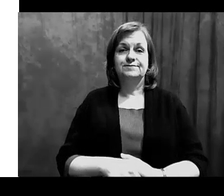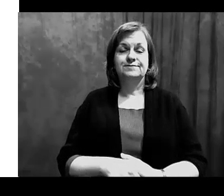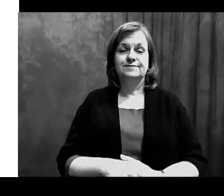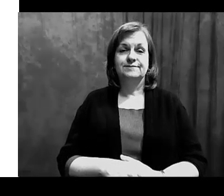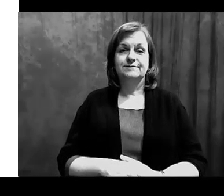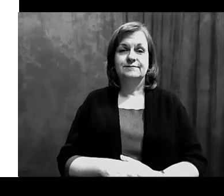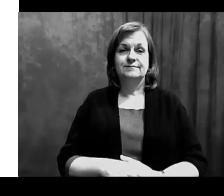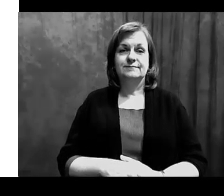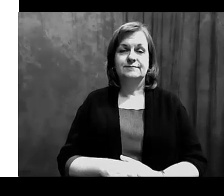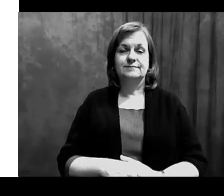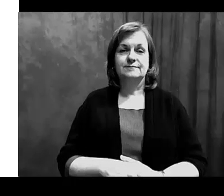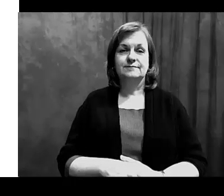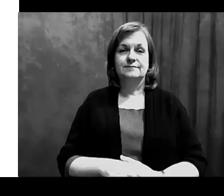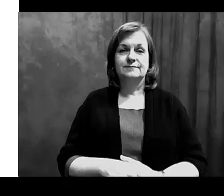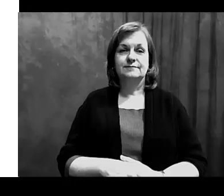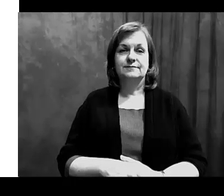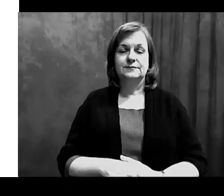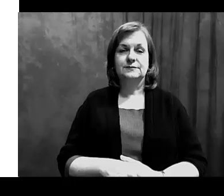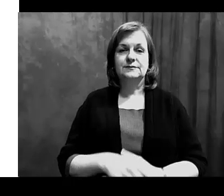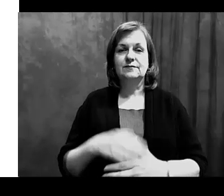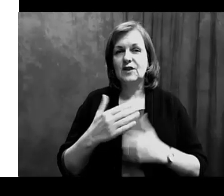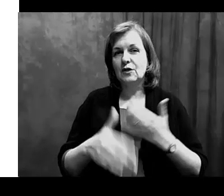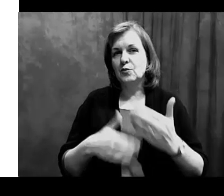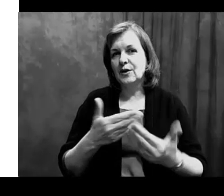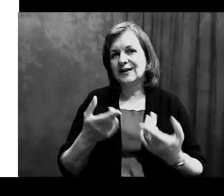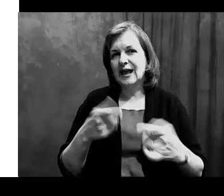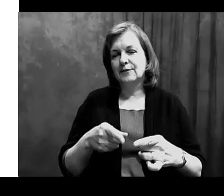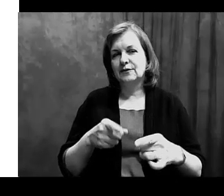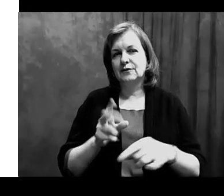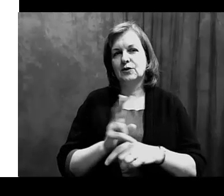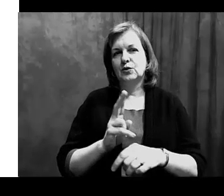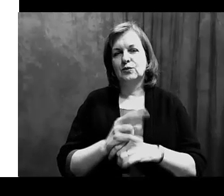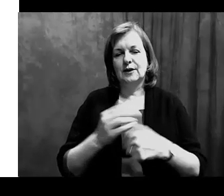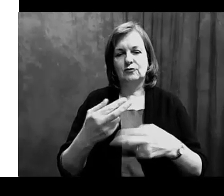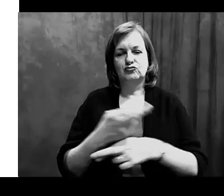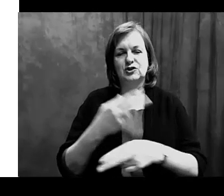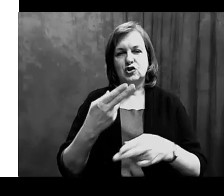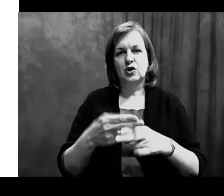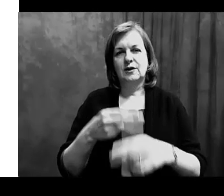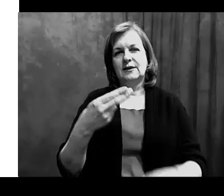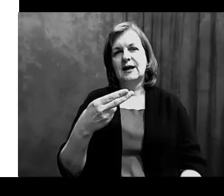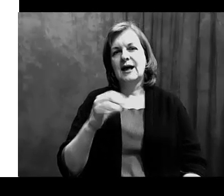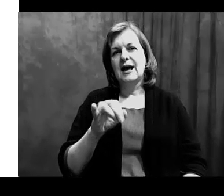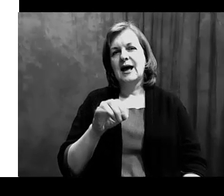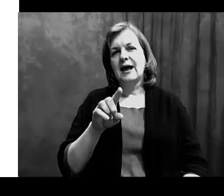that's all but we do this primarily through hydrolysis